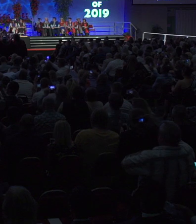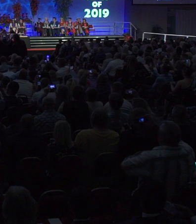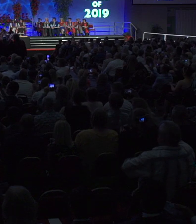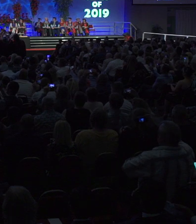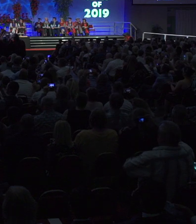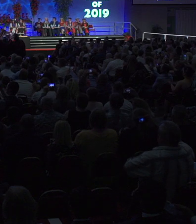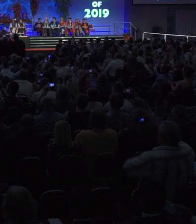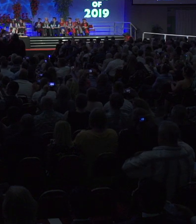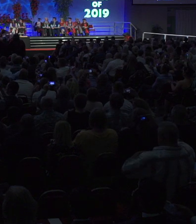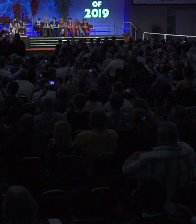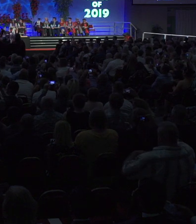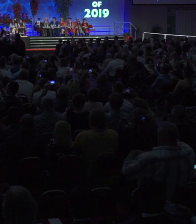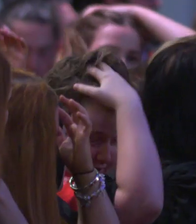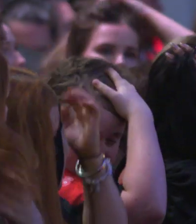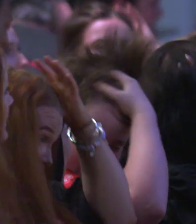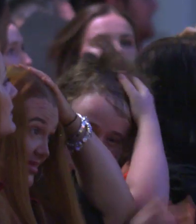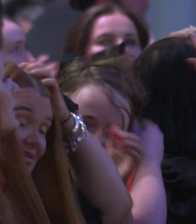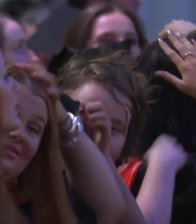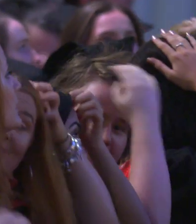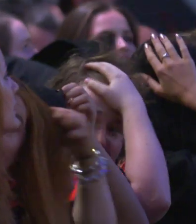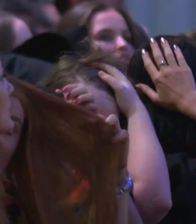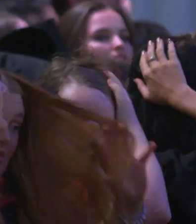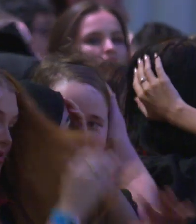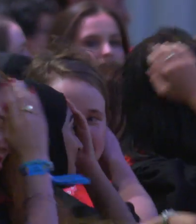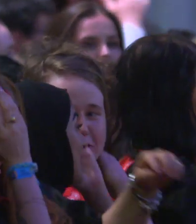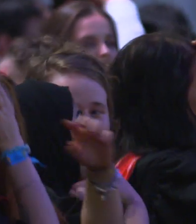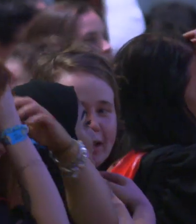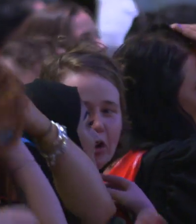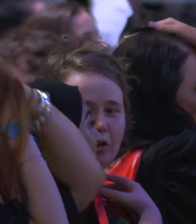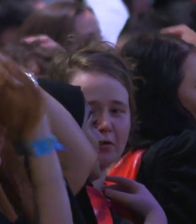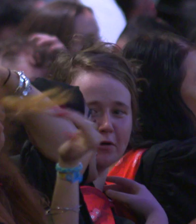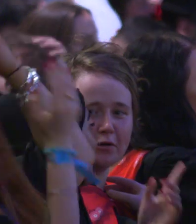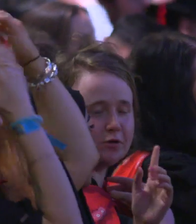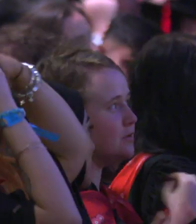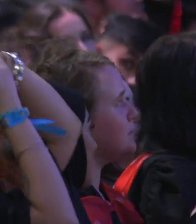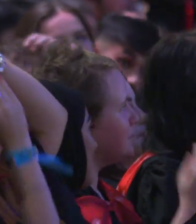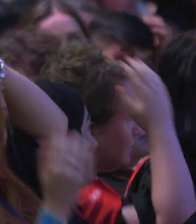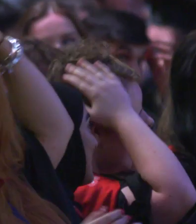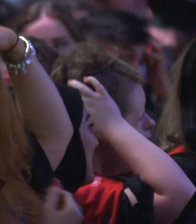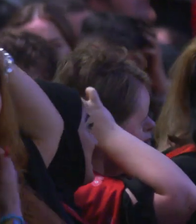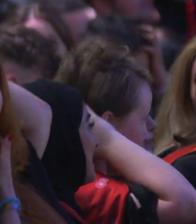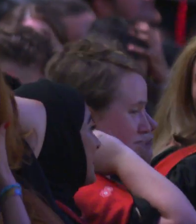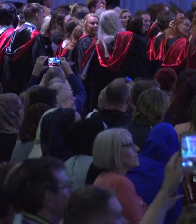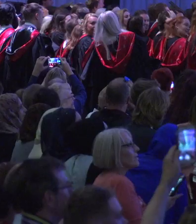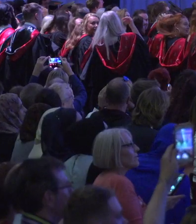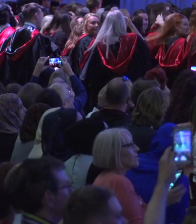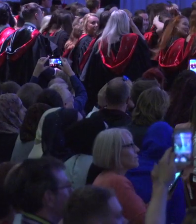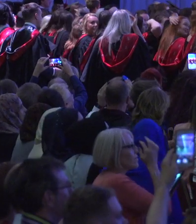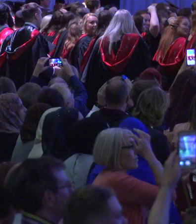seen how precariously they've been balancing on your heads, so in a moment